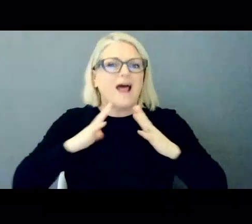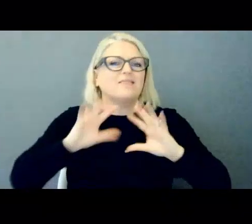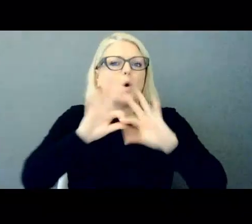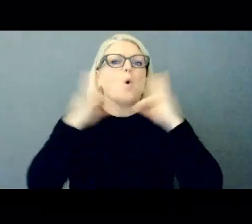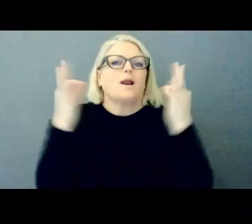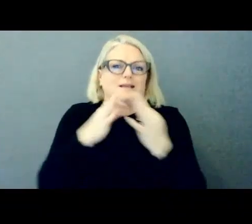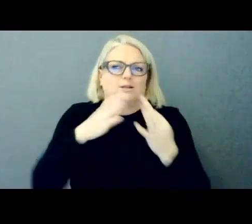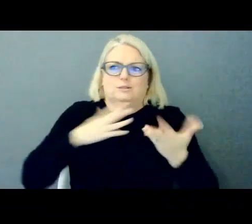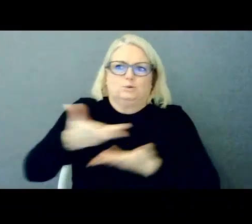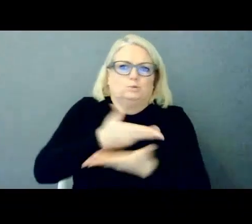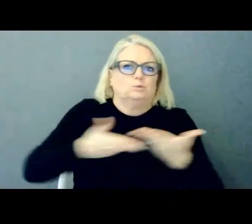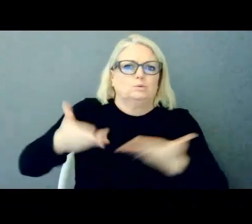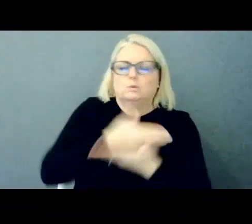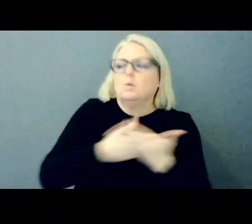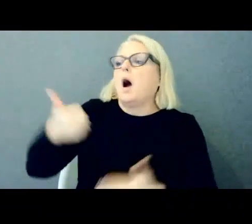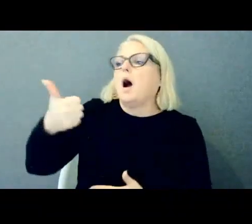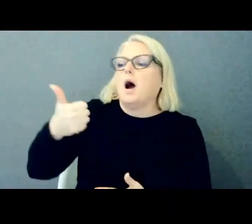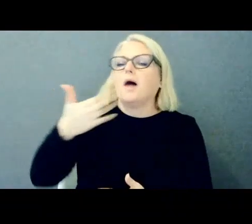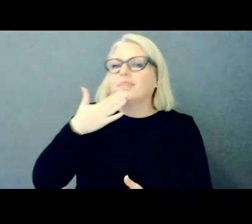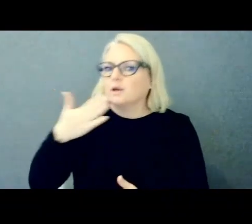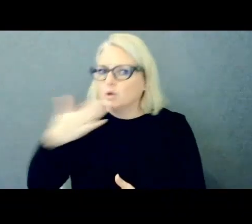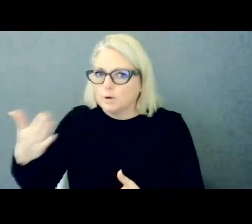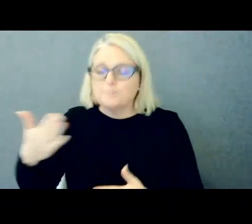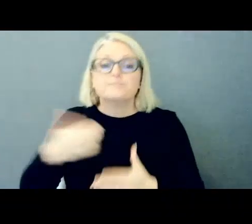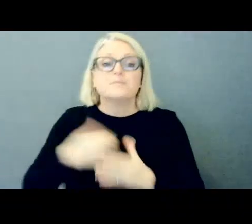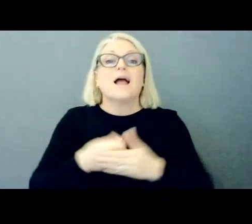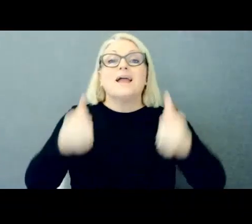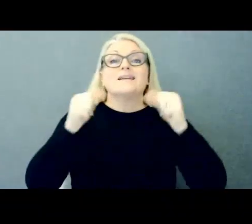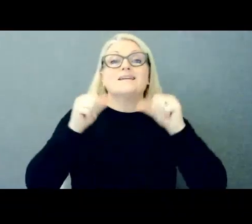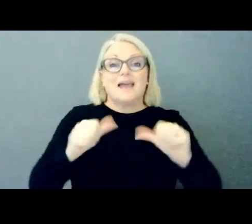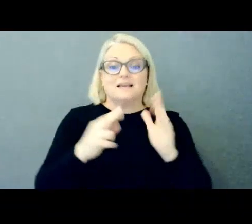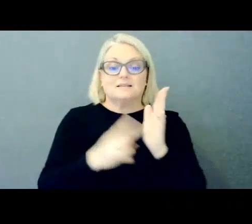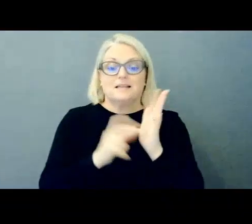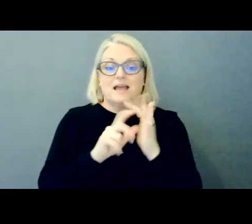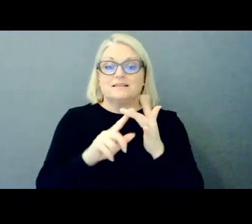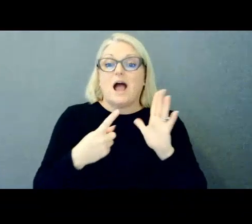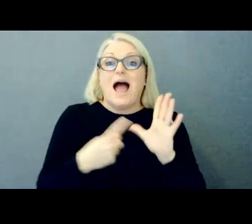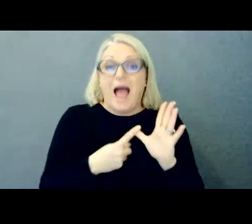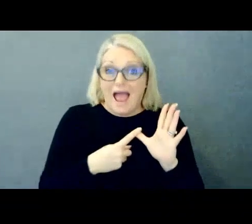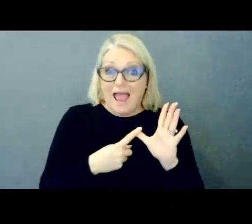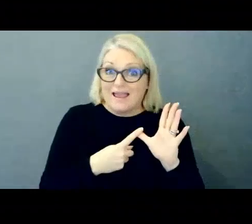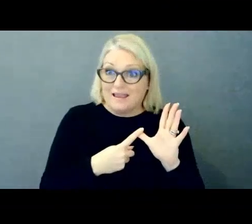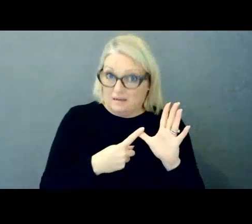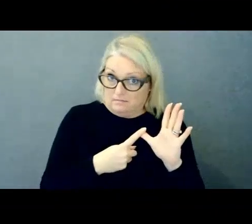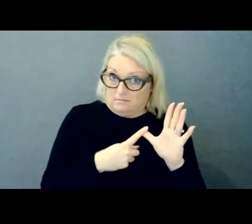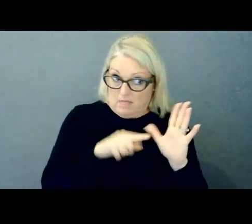And there's a related question on how engaged is the NDIA with regards to the OPQ being a good practice